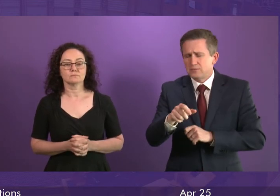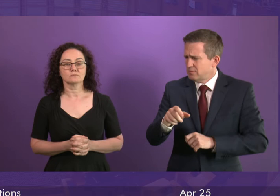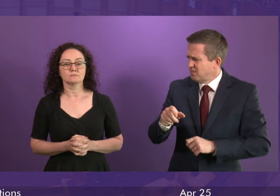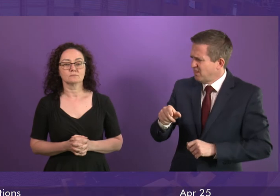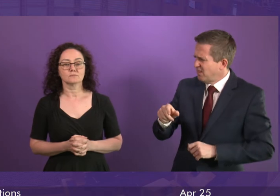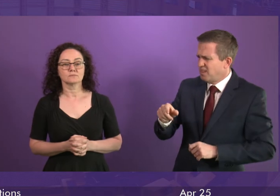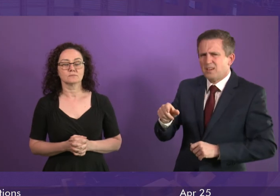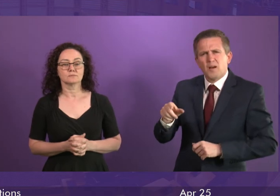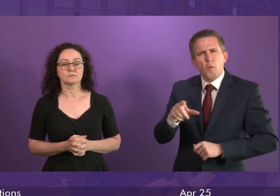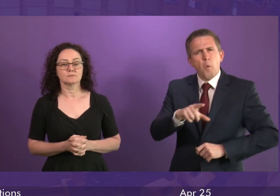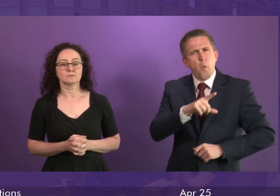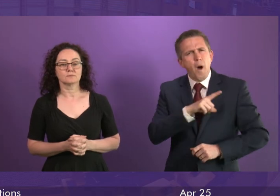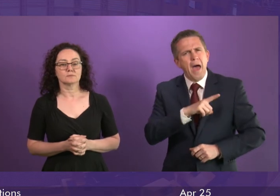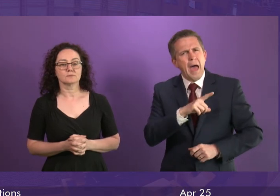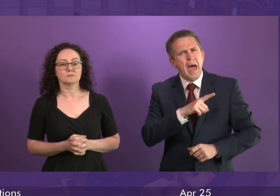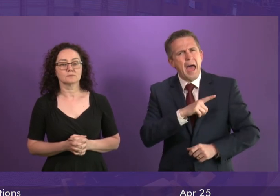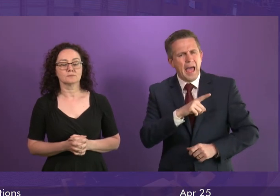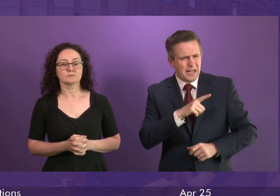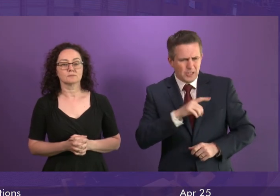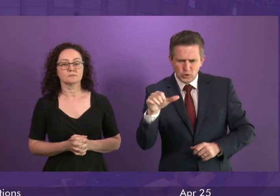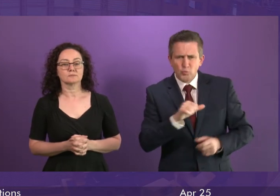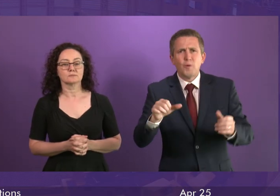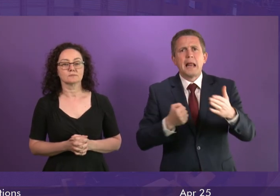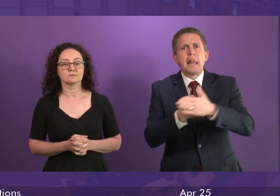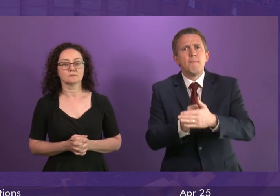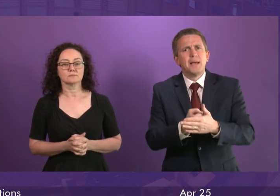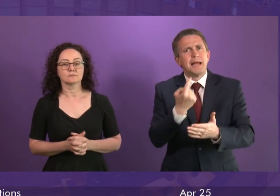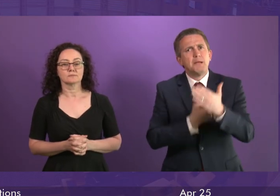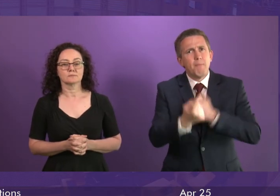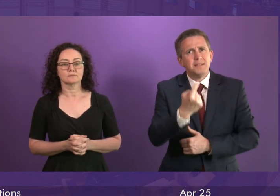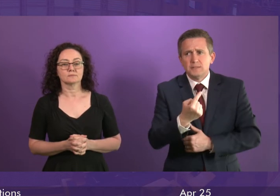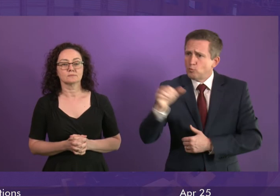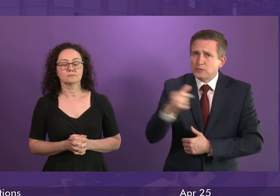should we close off the possibilities that independence offers now of all times?